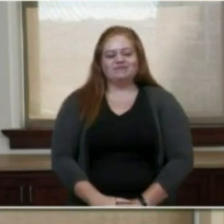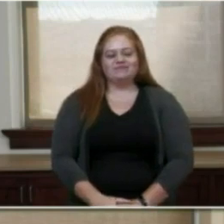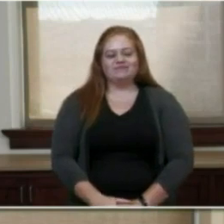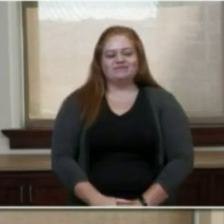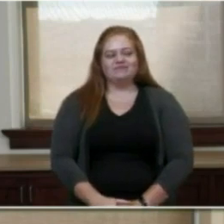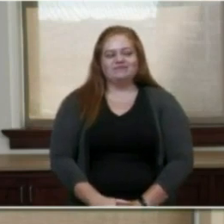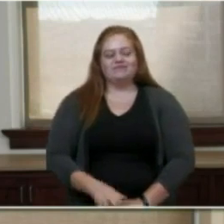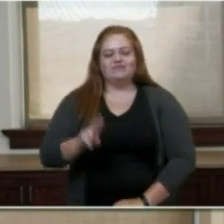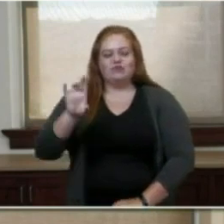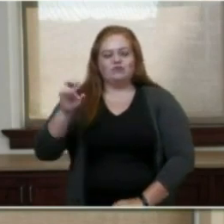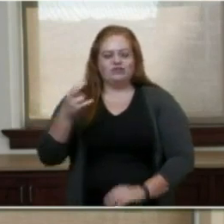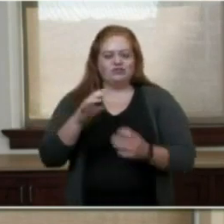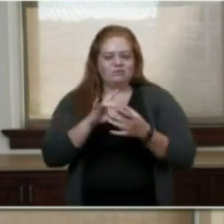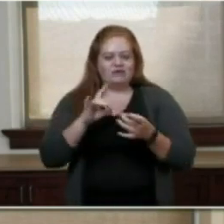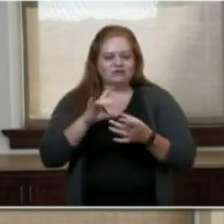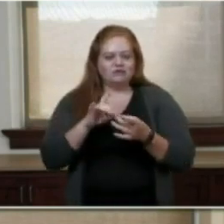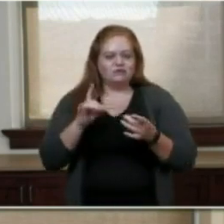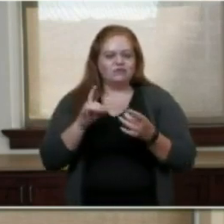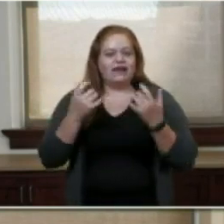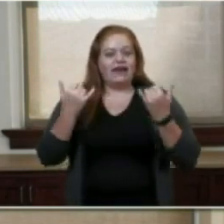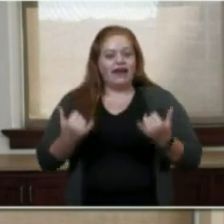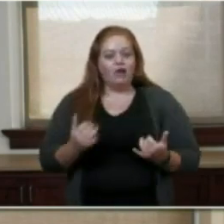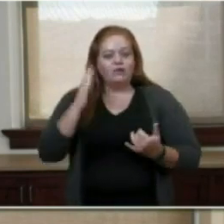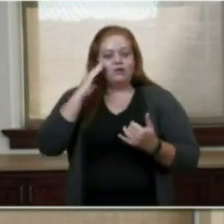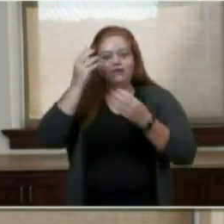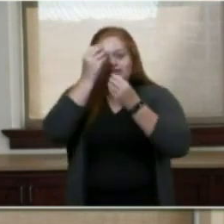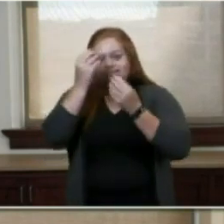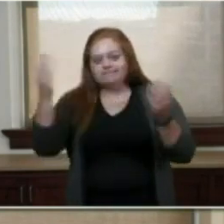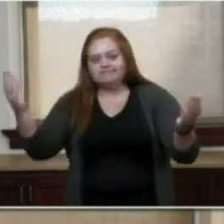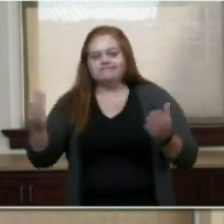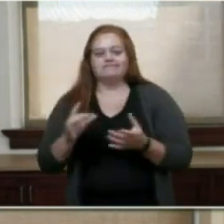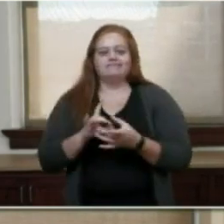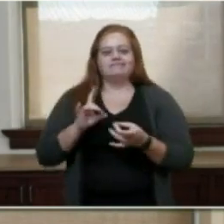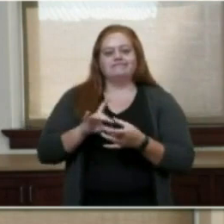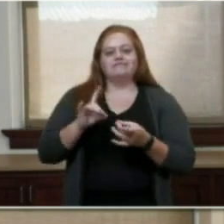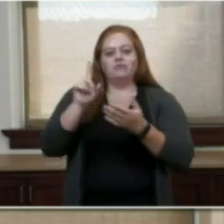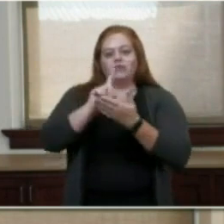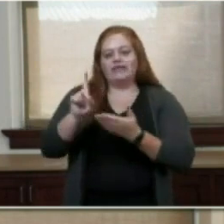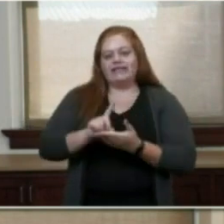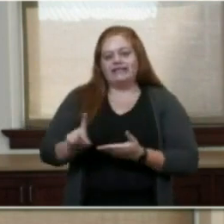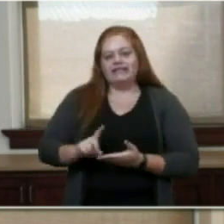said, we are moving back to um weekly briefings um due to the rising cases